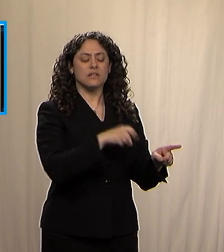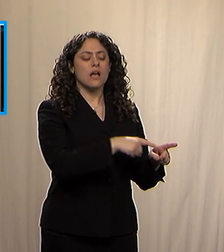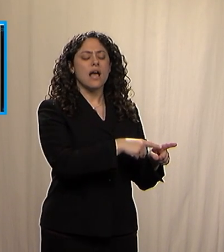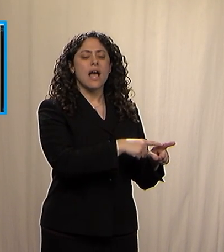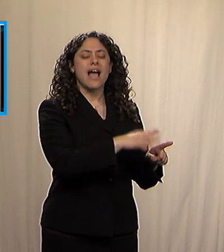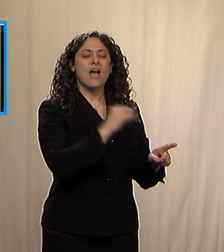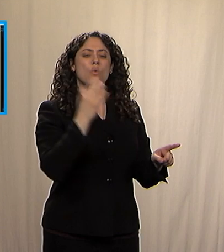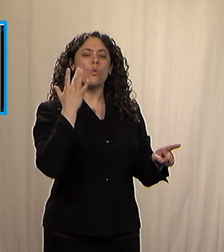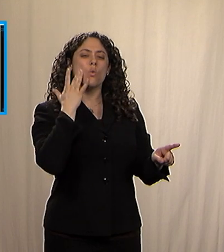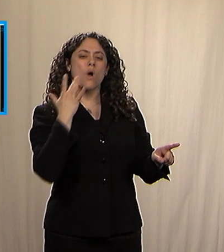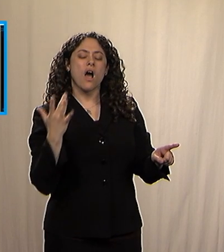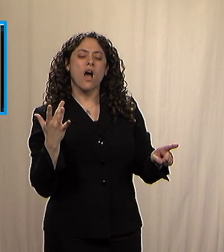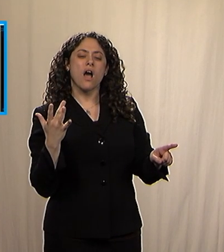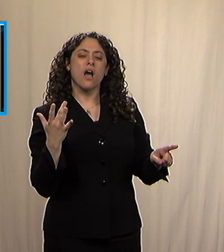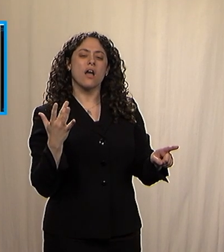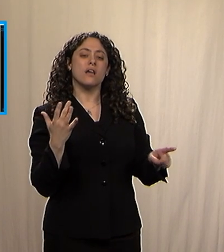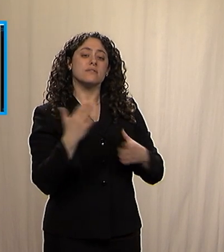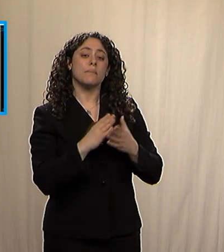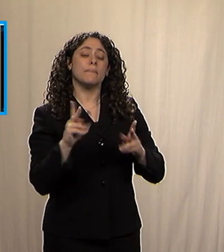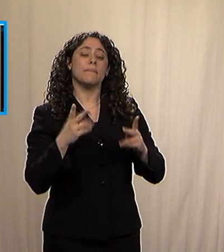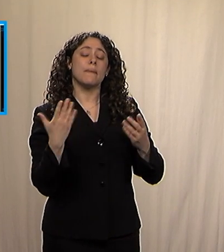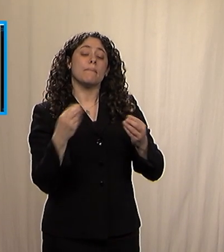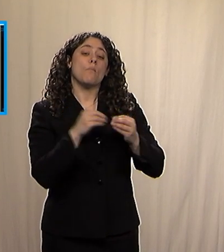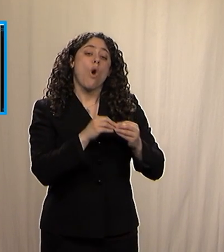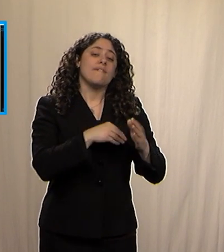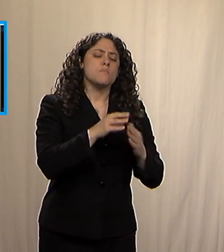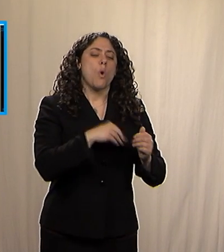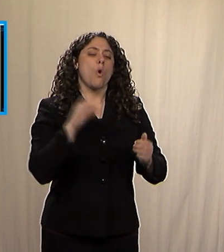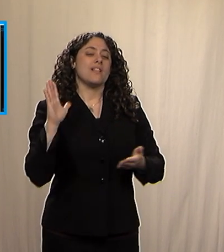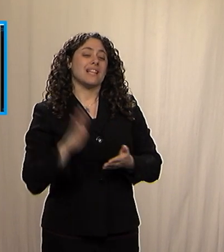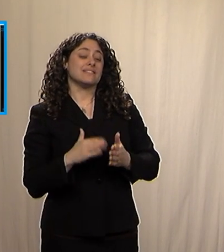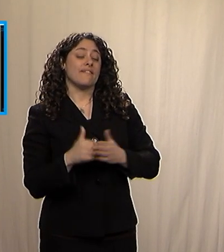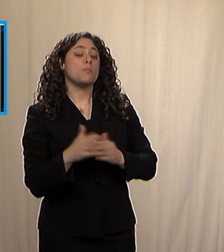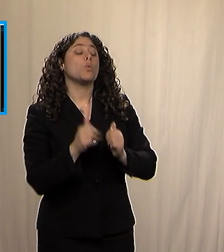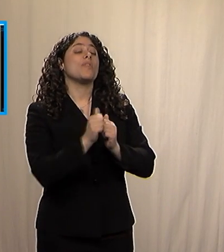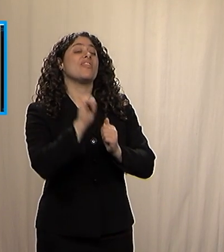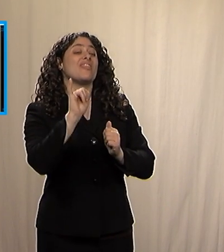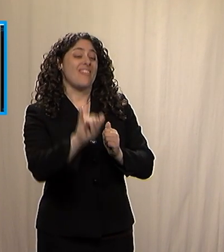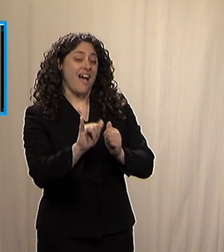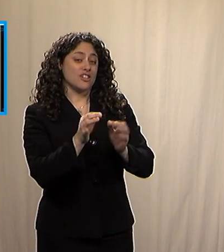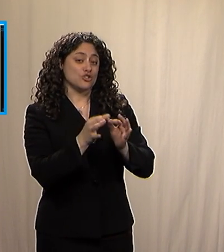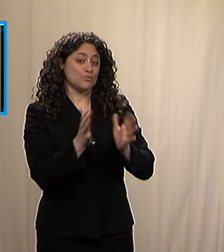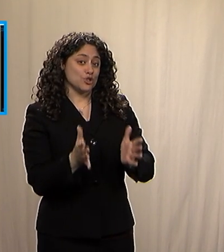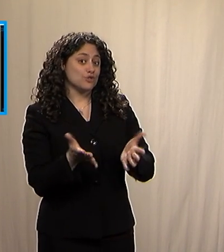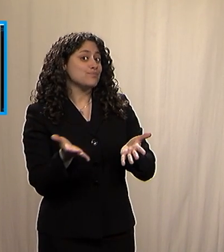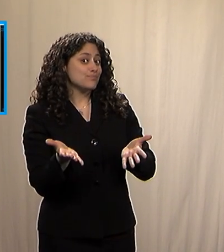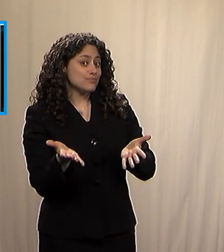with that kind of interpreting. They might not feel as comfortable being that aligned with somebody,